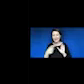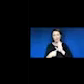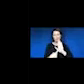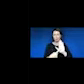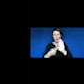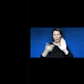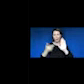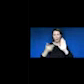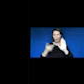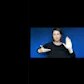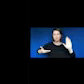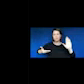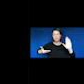they bring to that work culture.